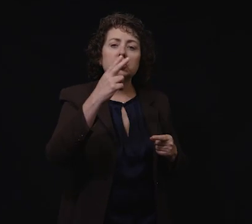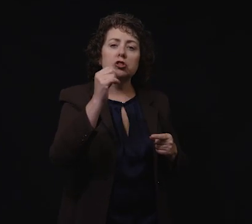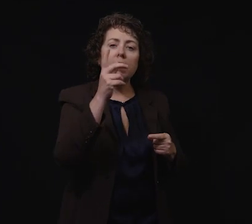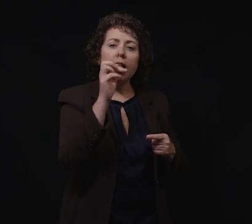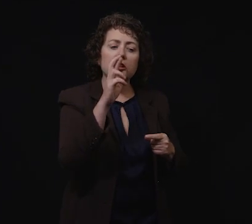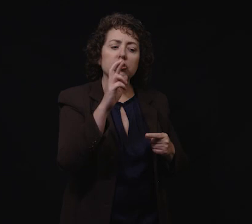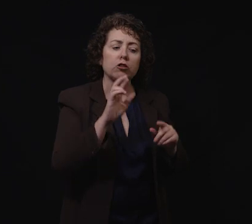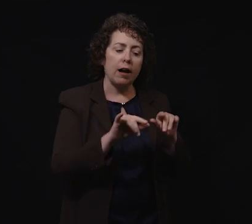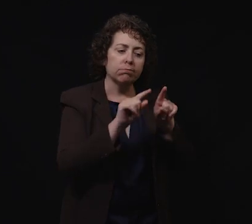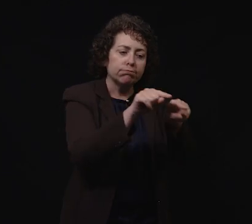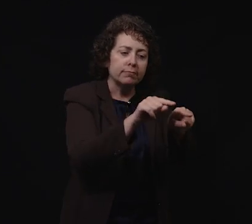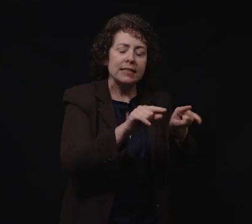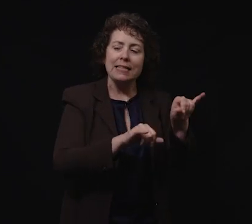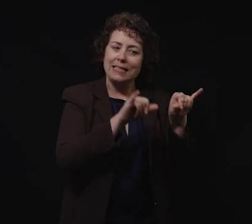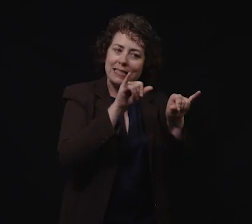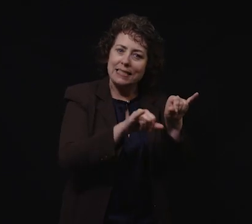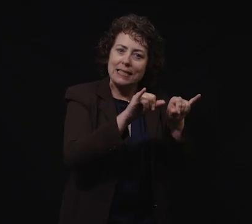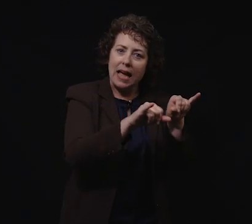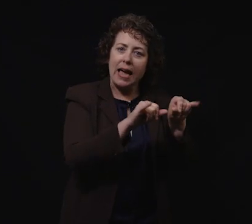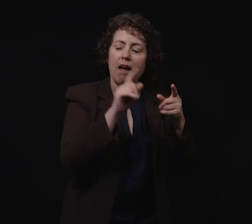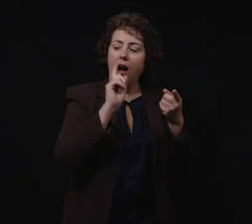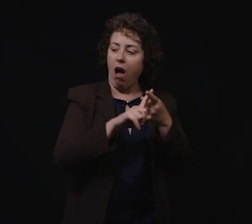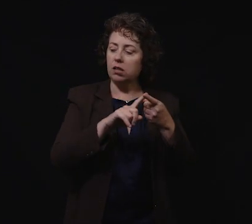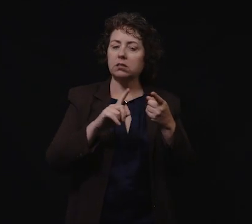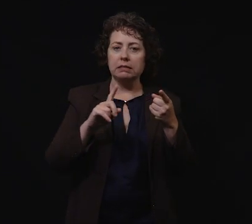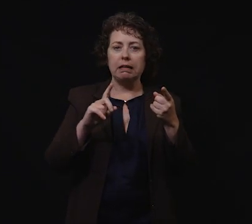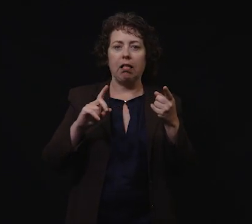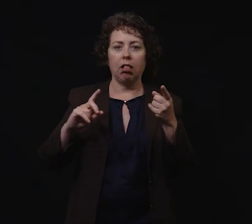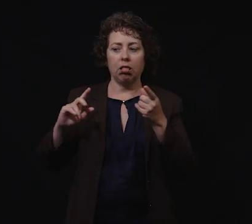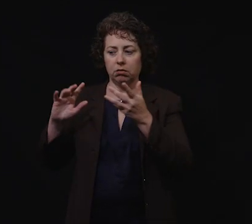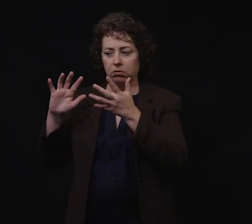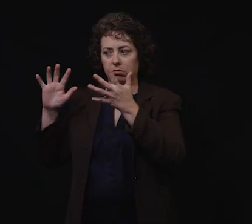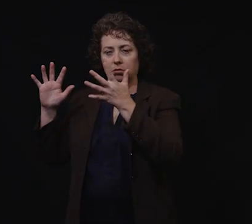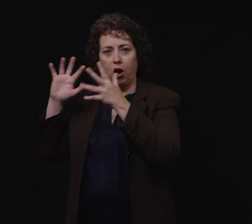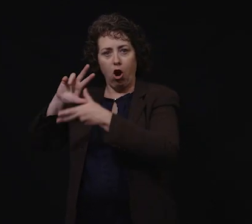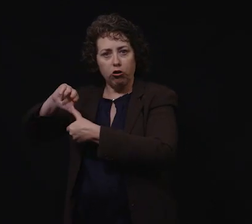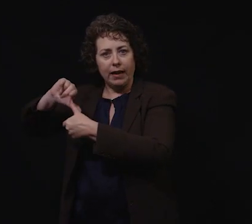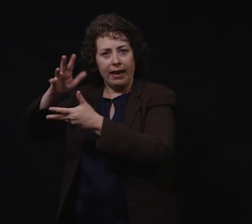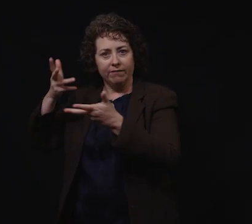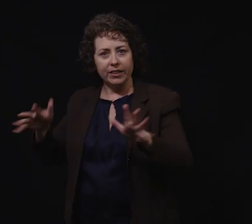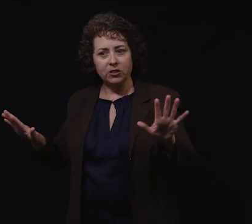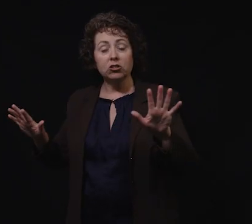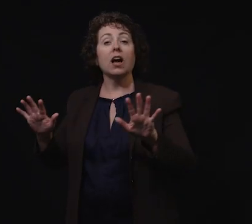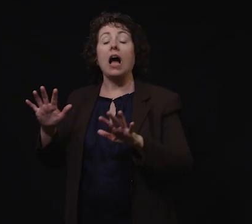Is I believe the storm will move inshore. I believe the rain volumes of rain will be